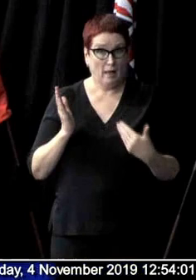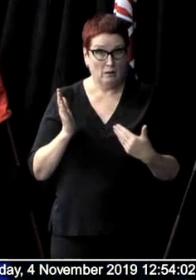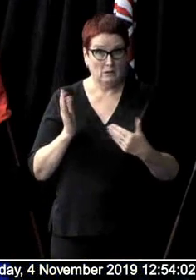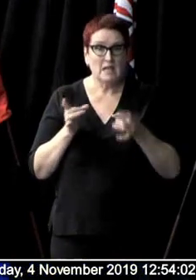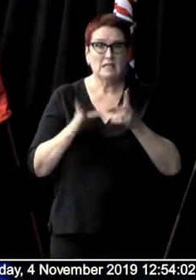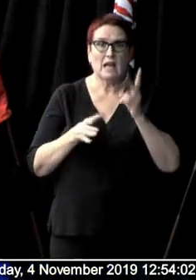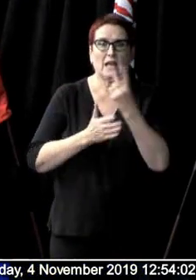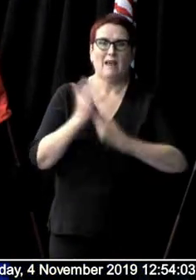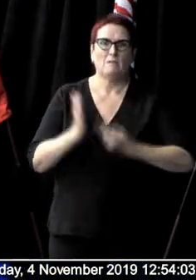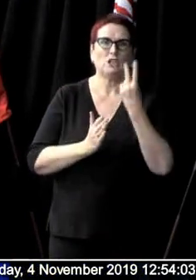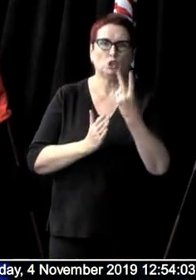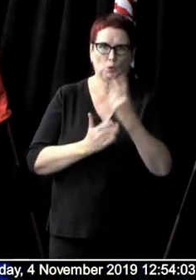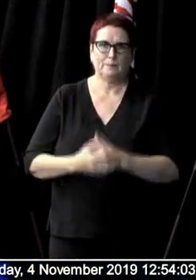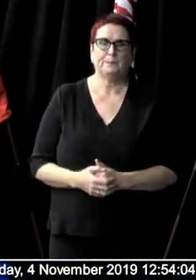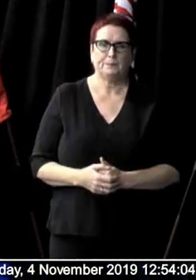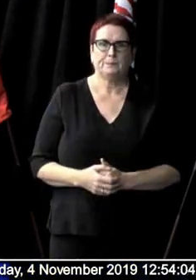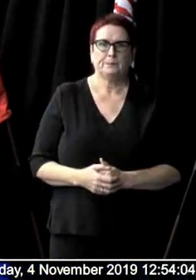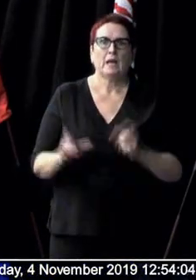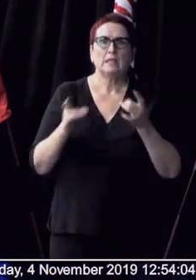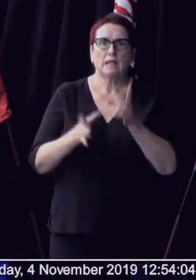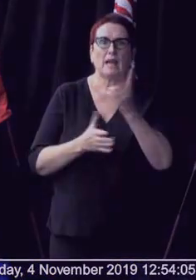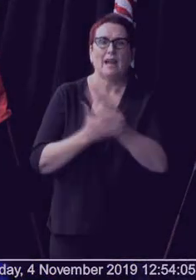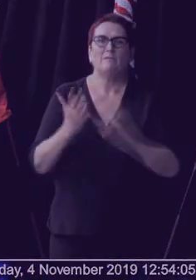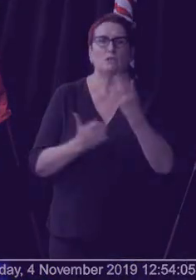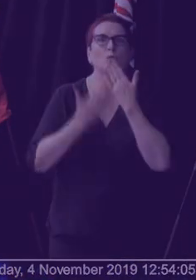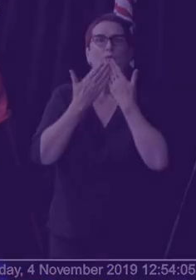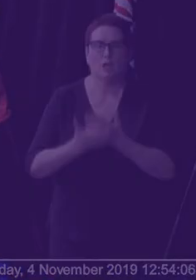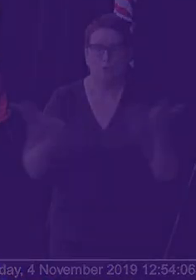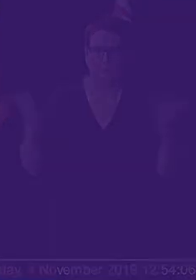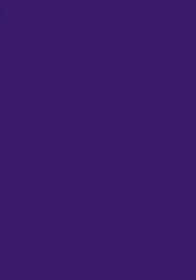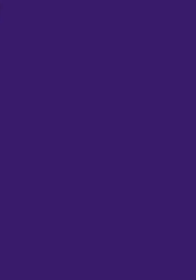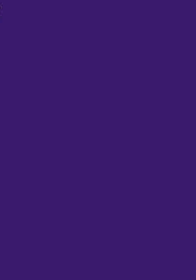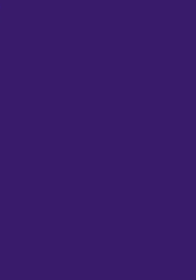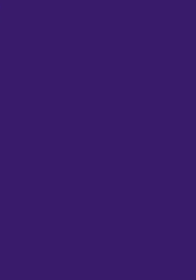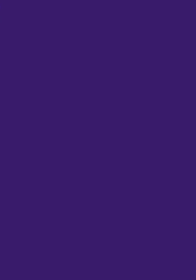2:30, please. We will resume at 2:30. Thank you very much.